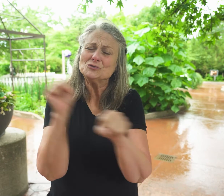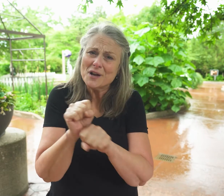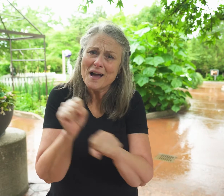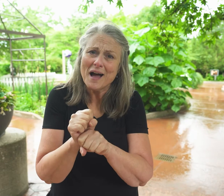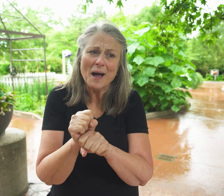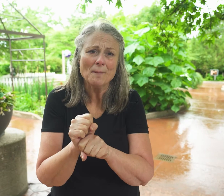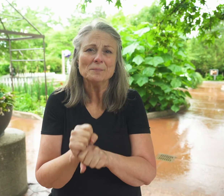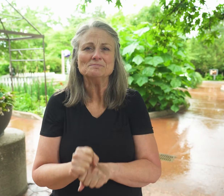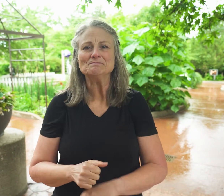Great job today.